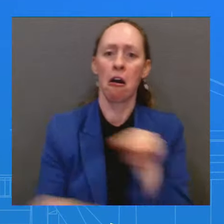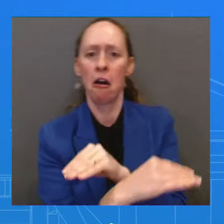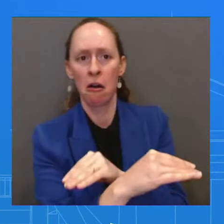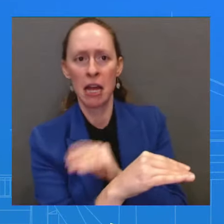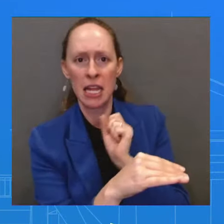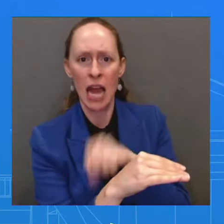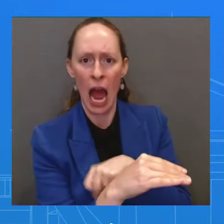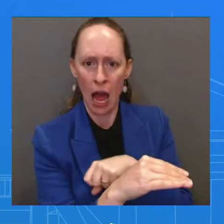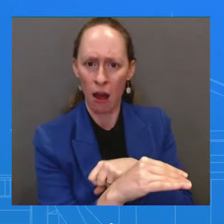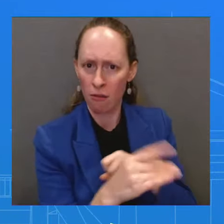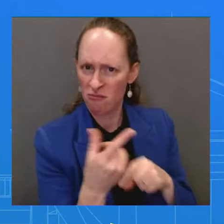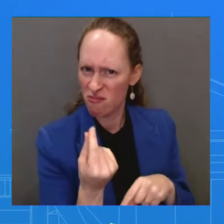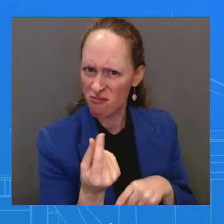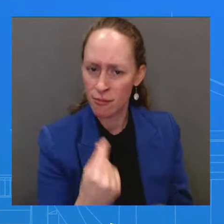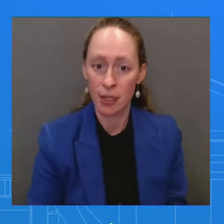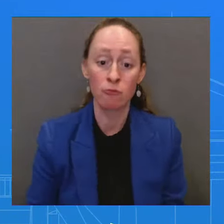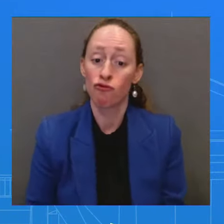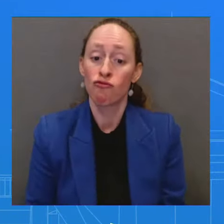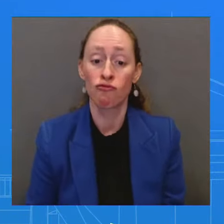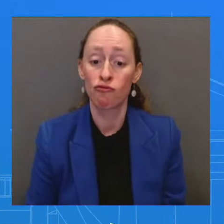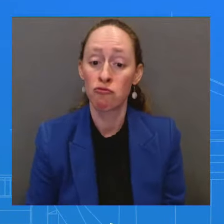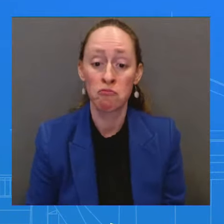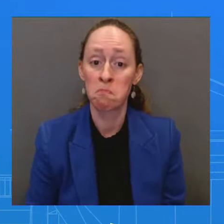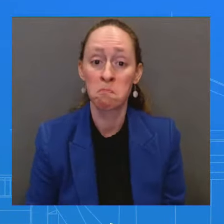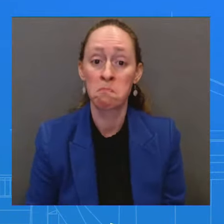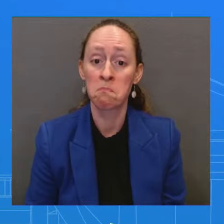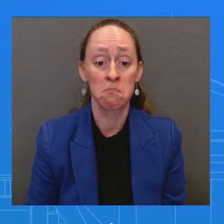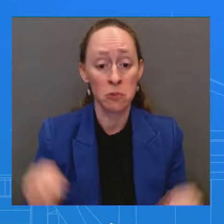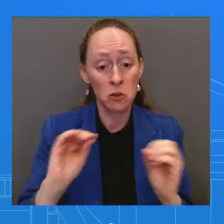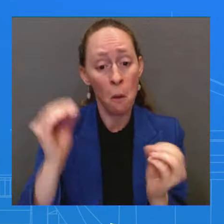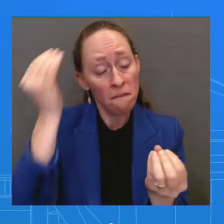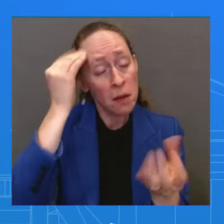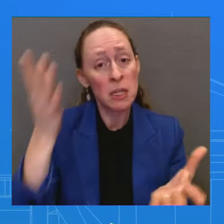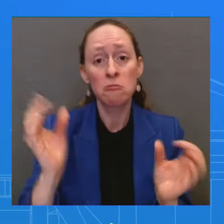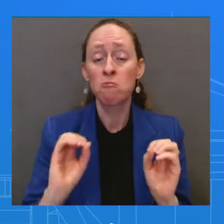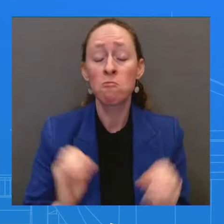Look, the President was very clear, right? He said -- he basically said, you know,